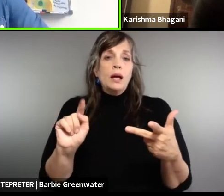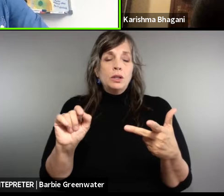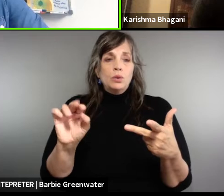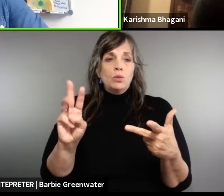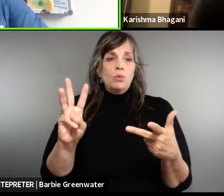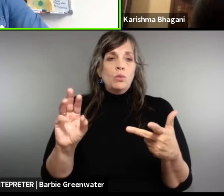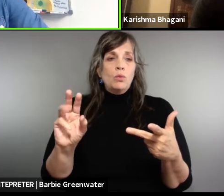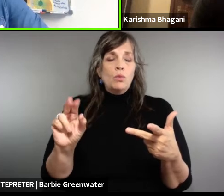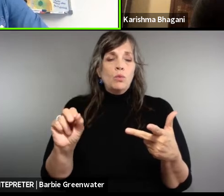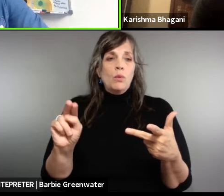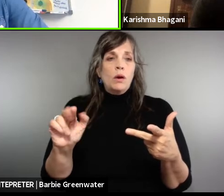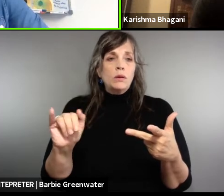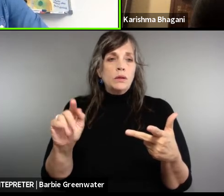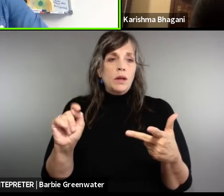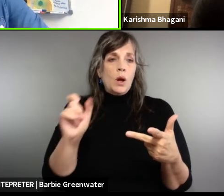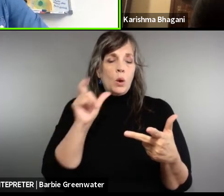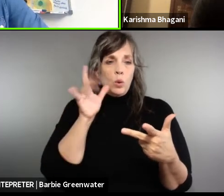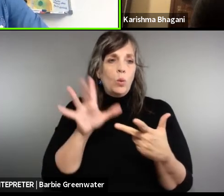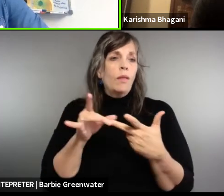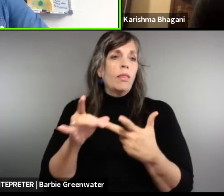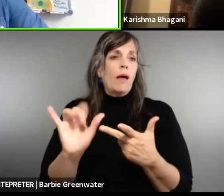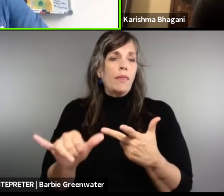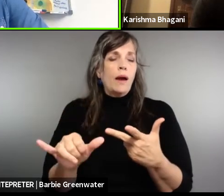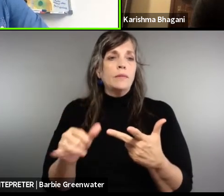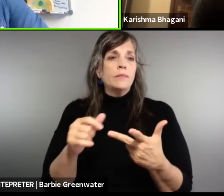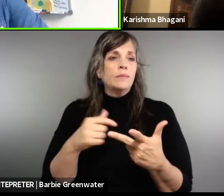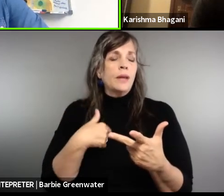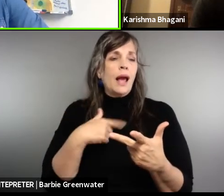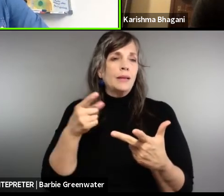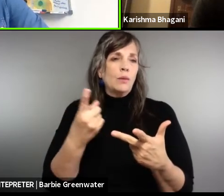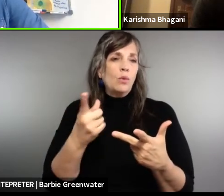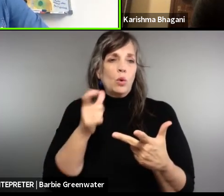somebody who has, I would describe it as a translator